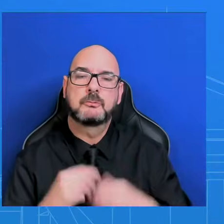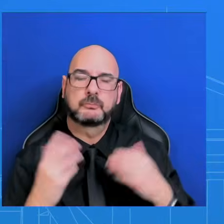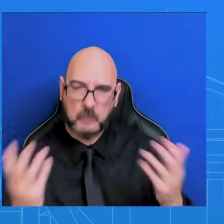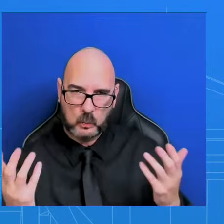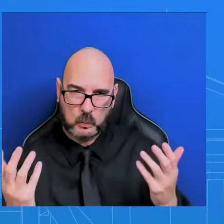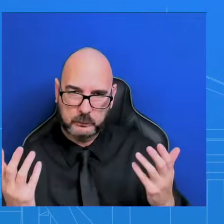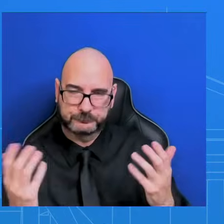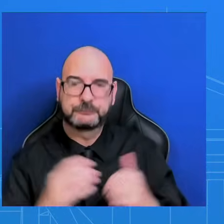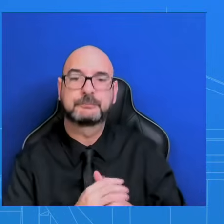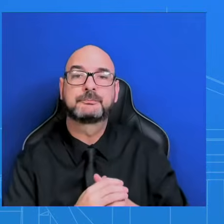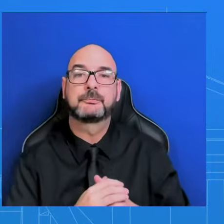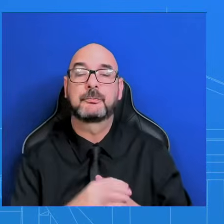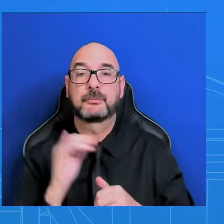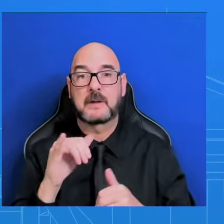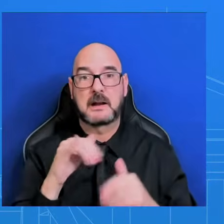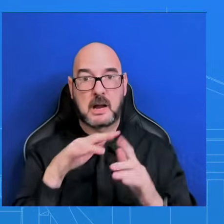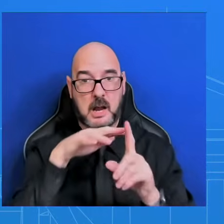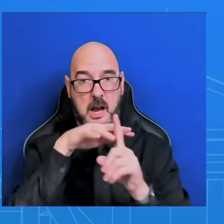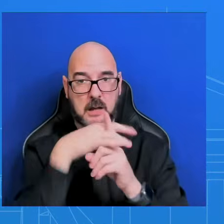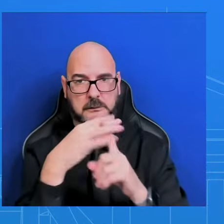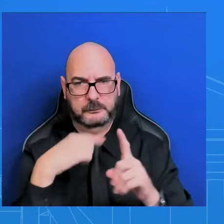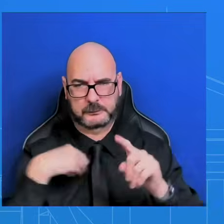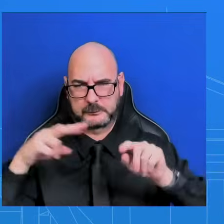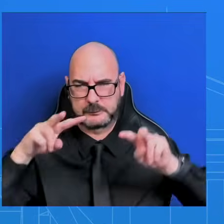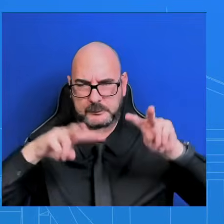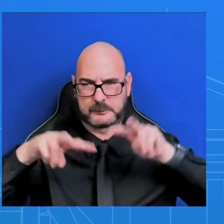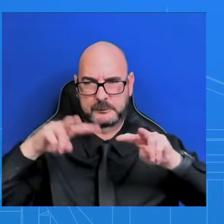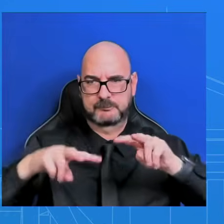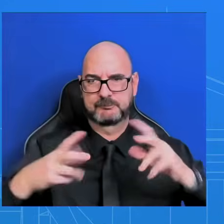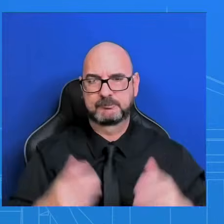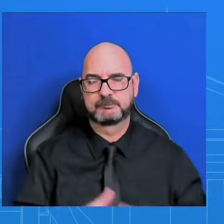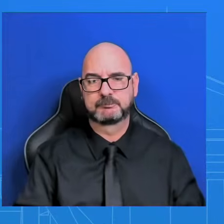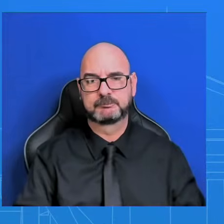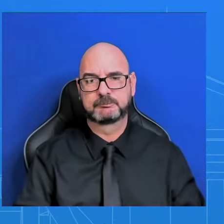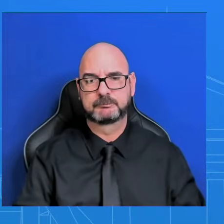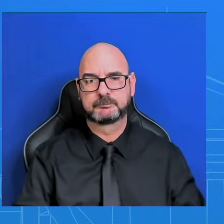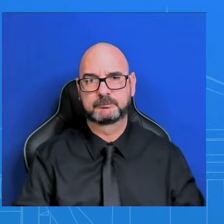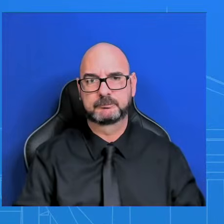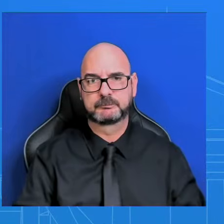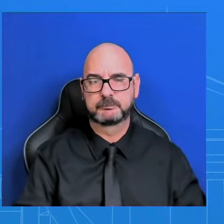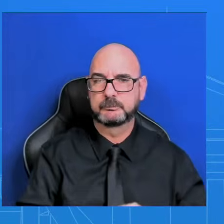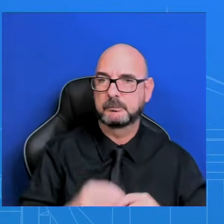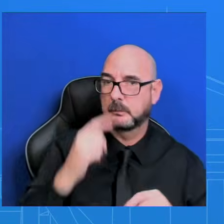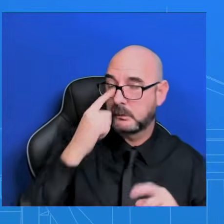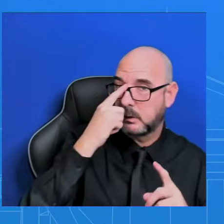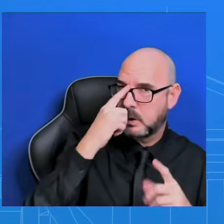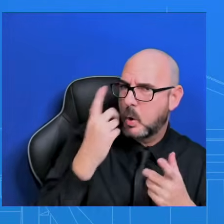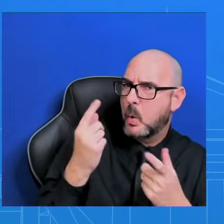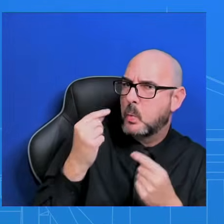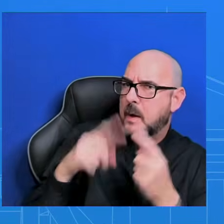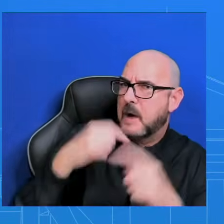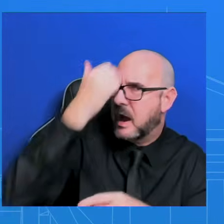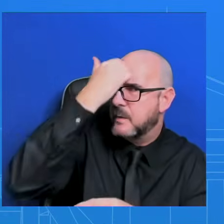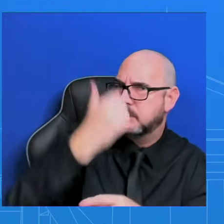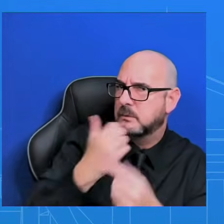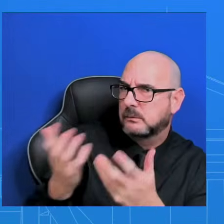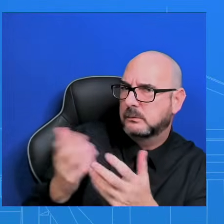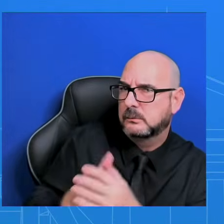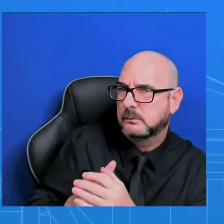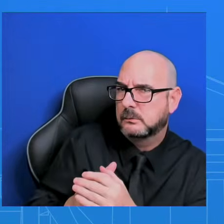This was Netanyahu. Mr. Kirby: I understand. I -- I don't have anything more on that. And I certainly don't have anything more on the conversation to read out with respect to that.